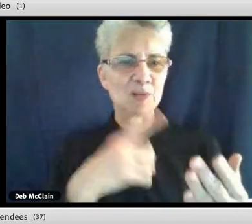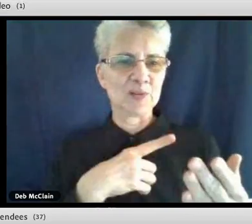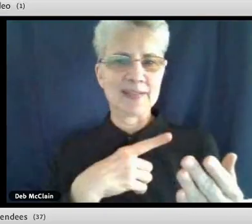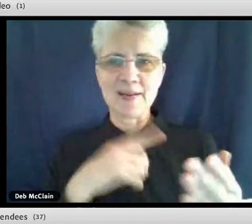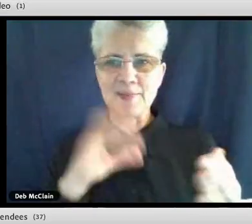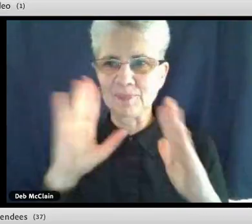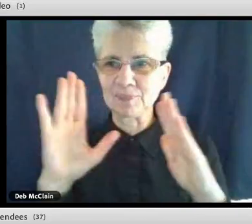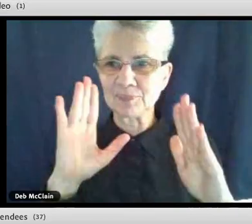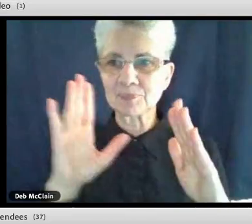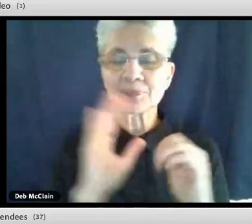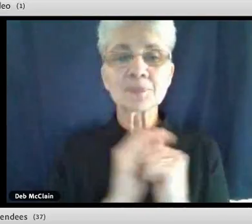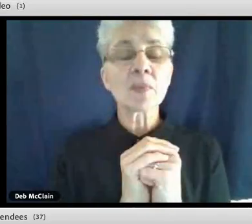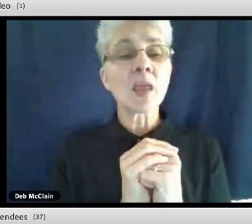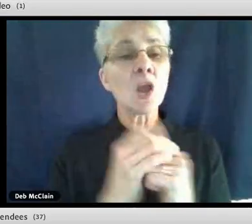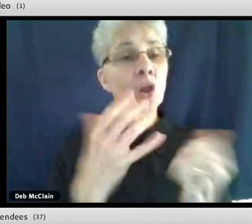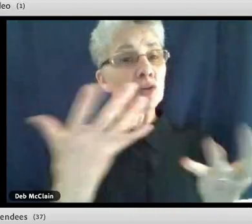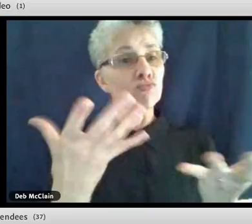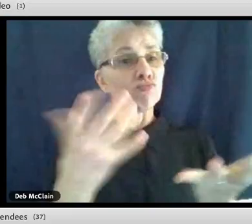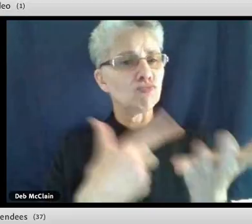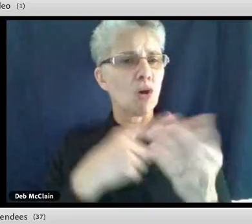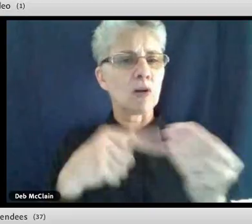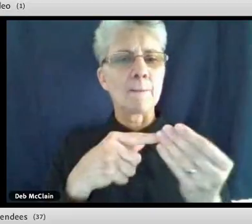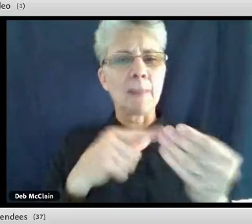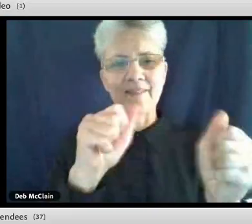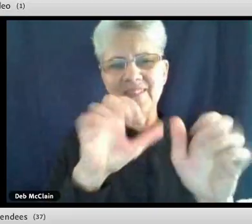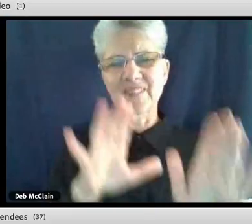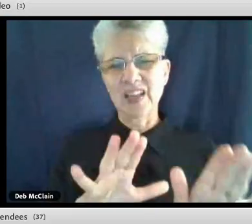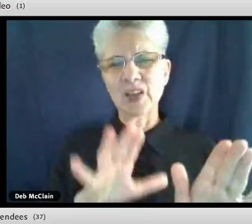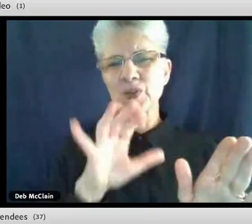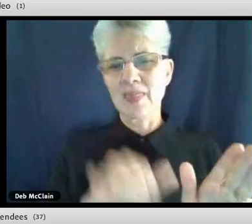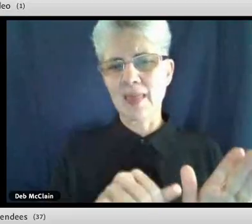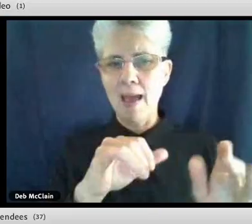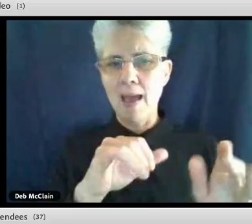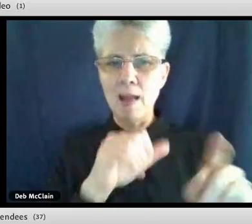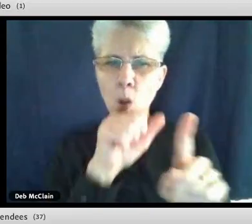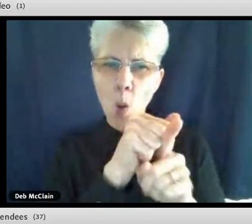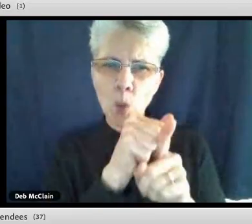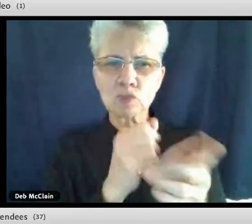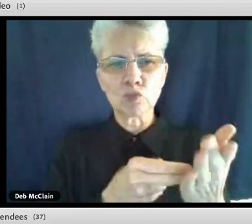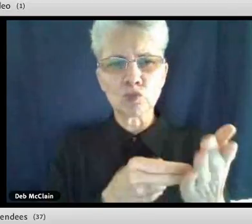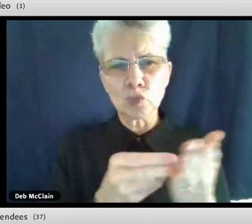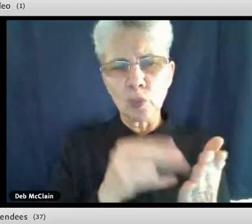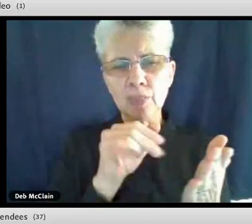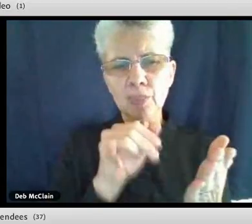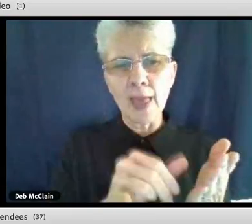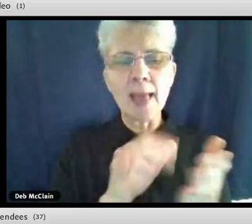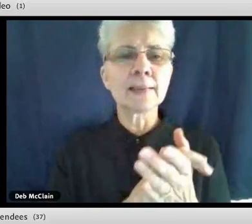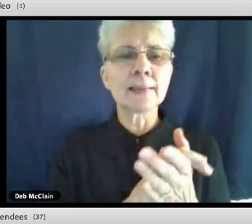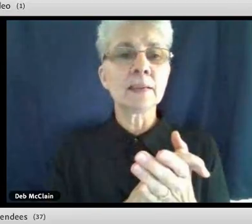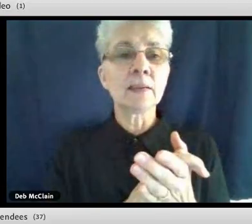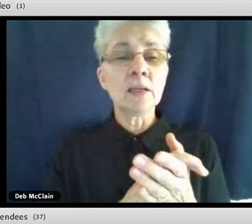Today, we're going to talk a lot about fears and hoaxes and the truth, and throughout my career,